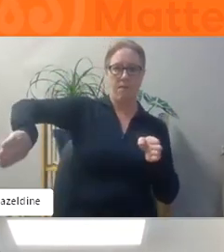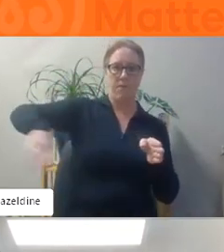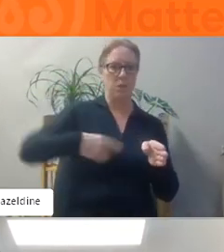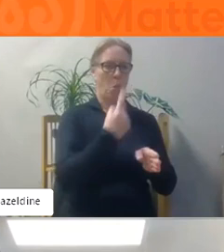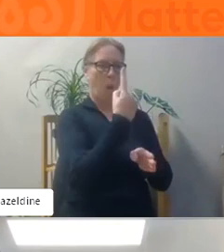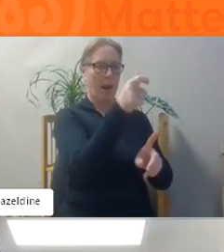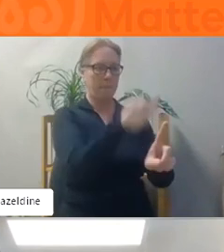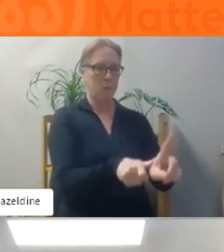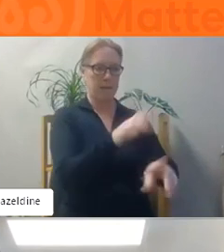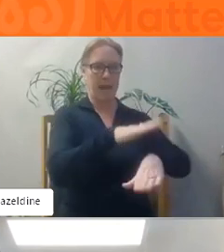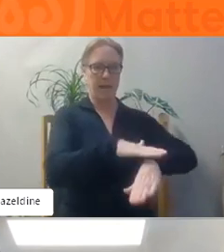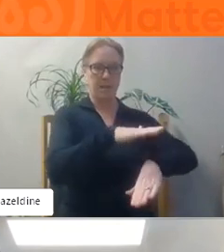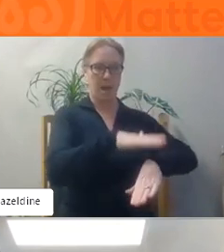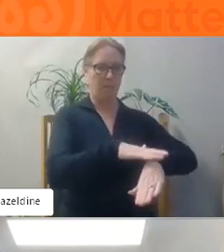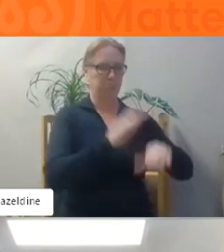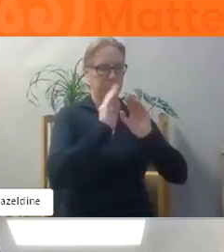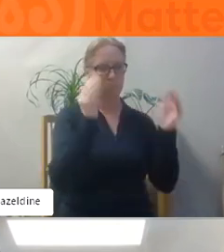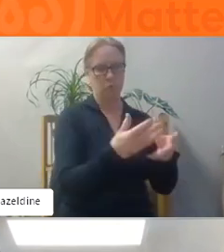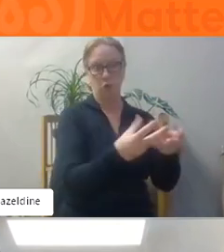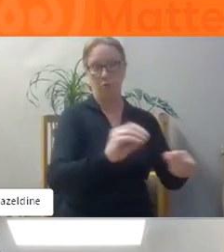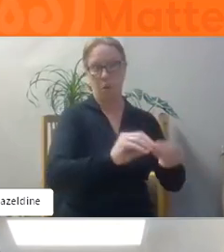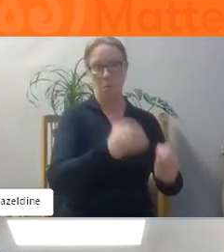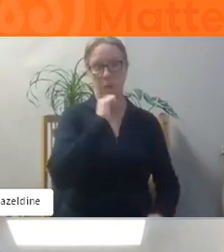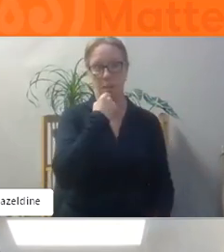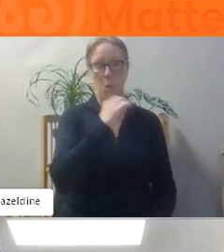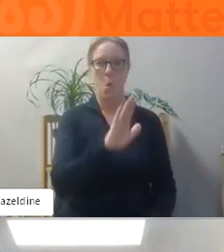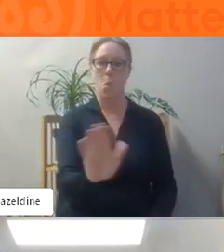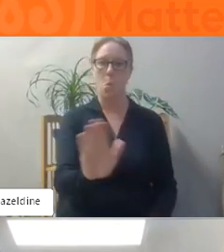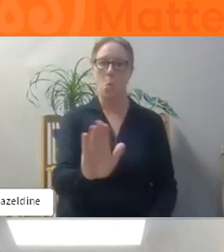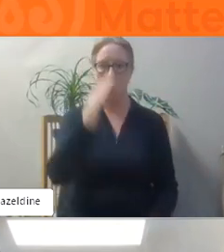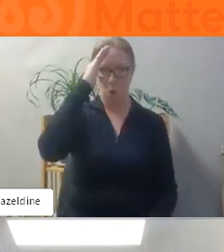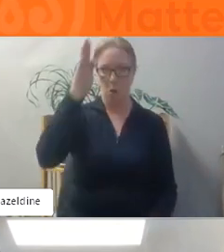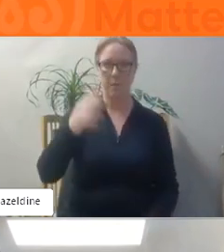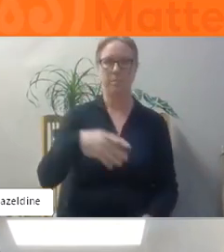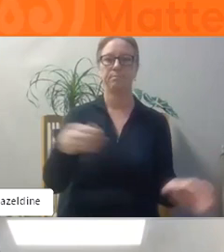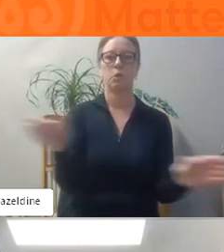at a time as if that's going to solve the problem. Kia ora. Kia